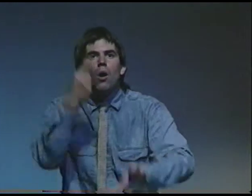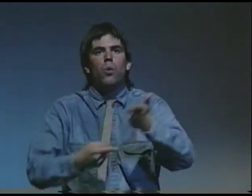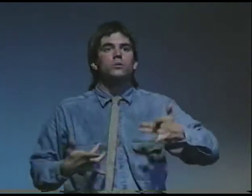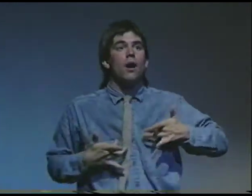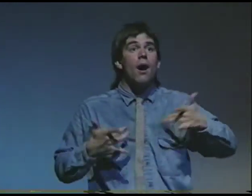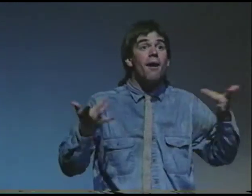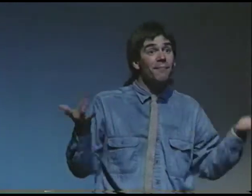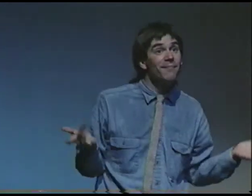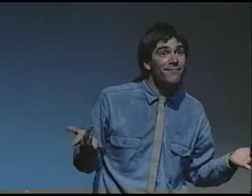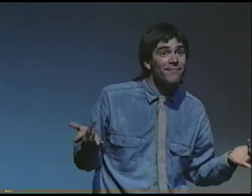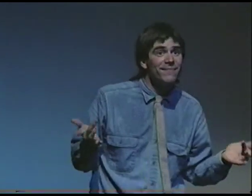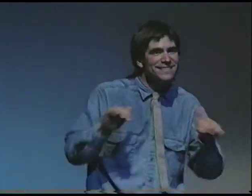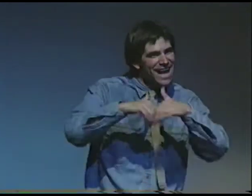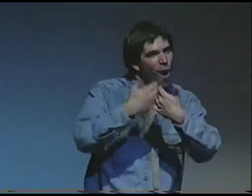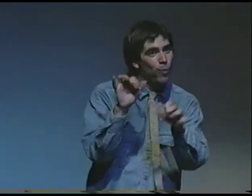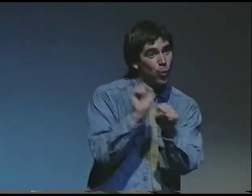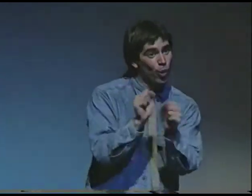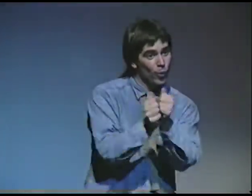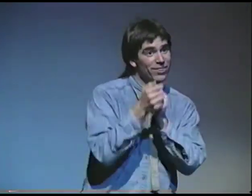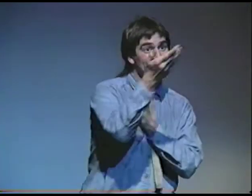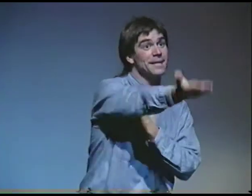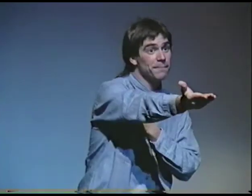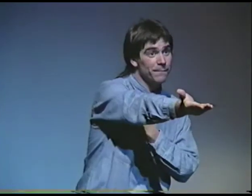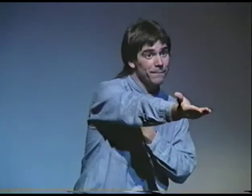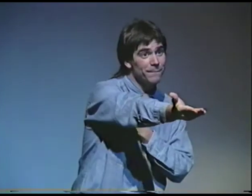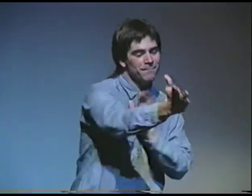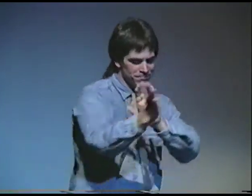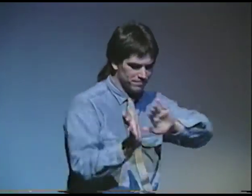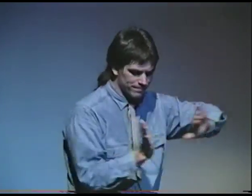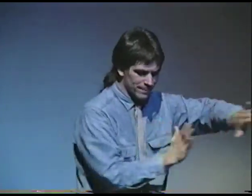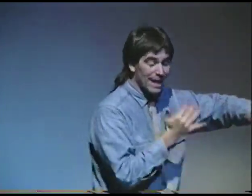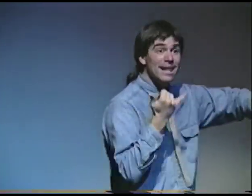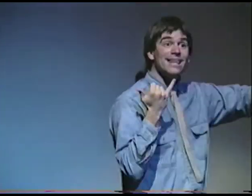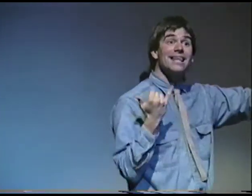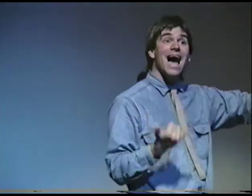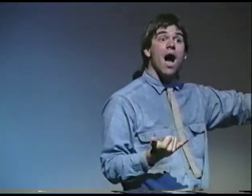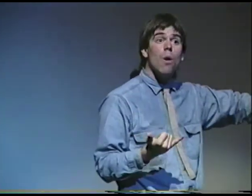doing while I'm doing my work.